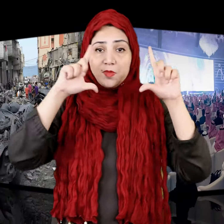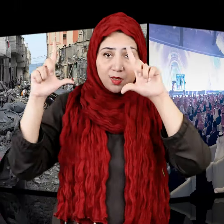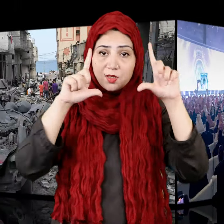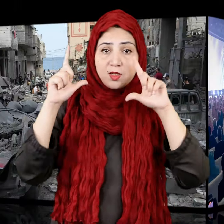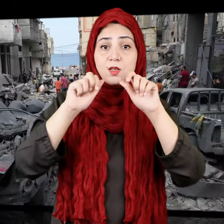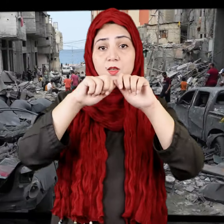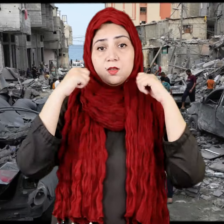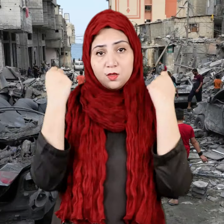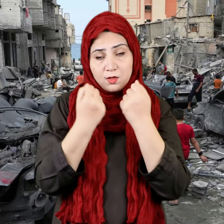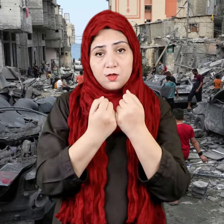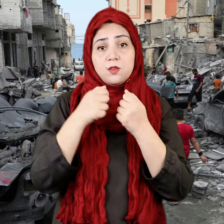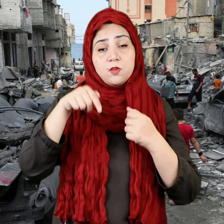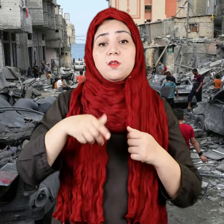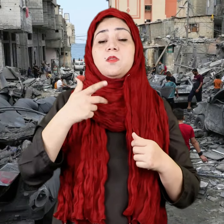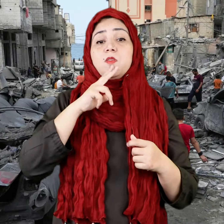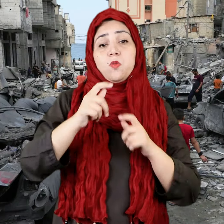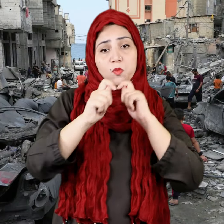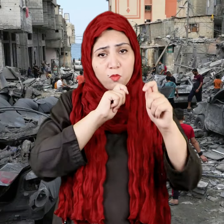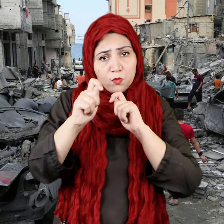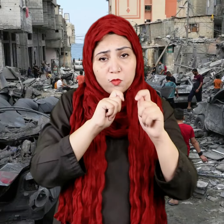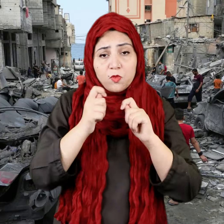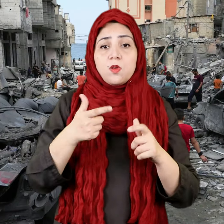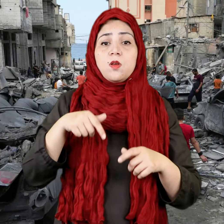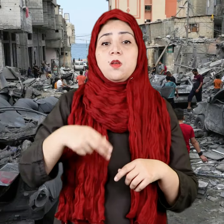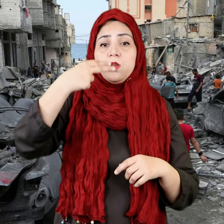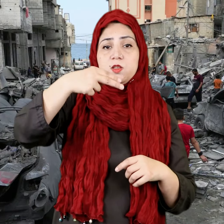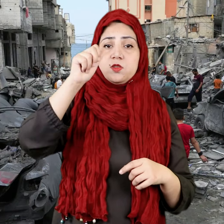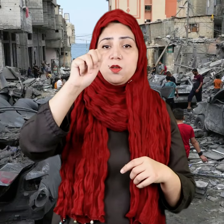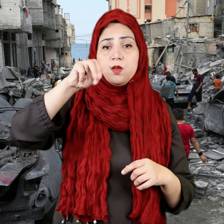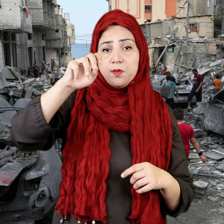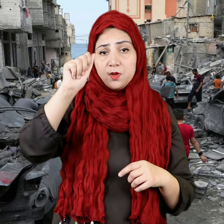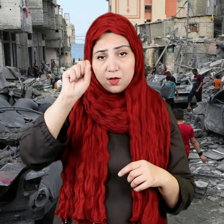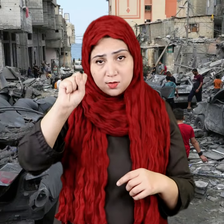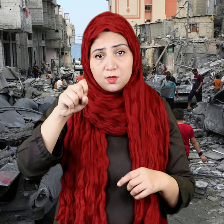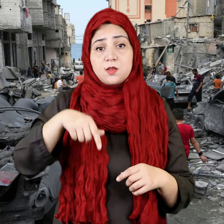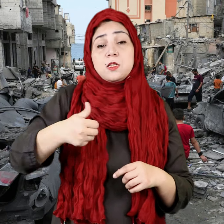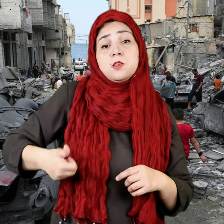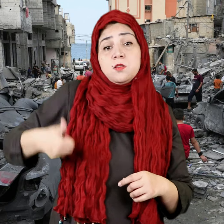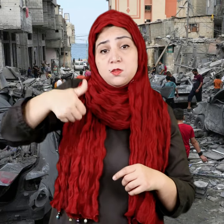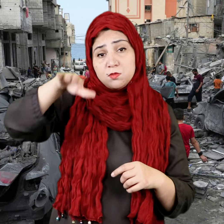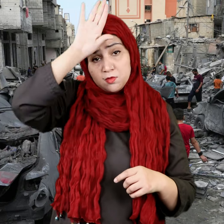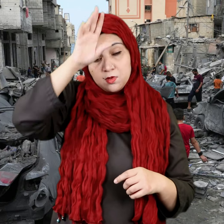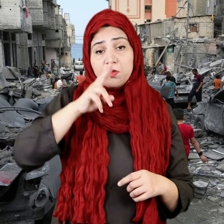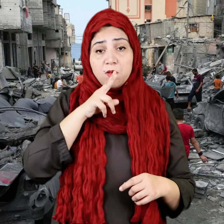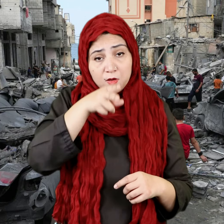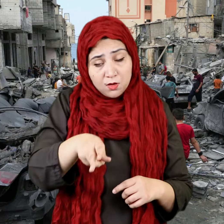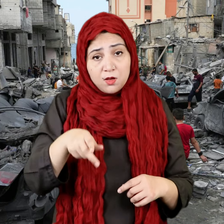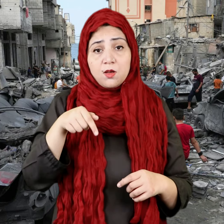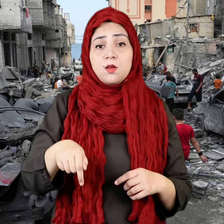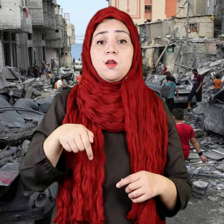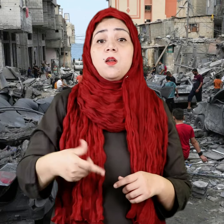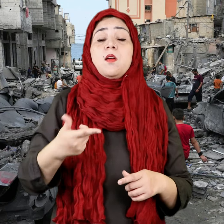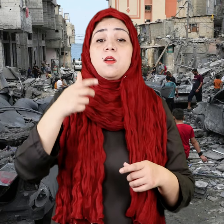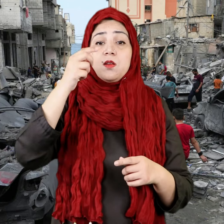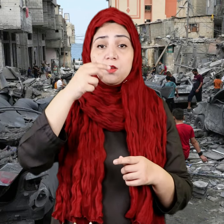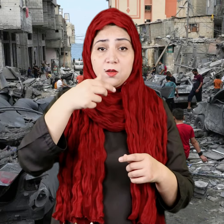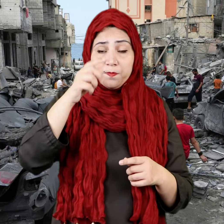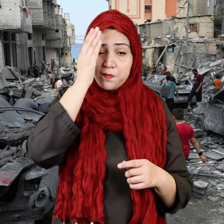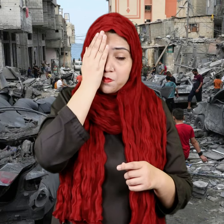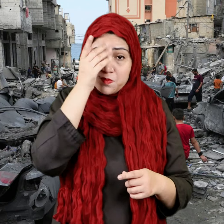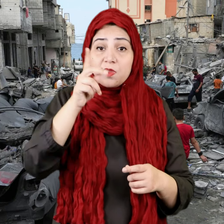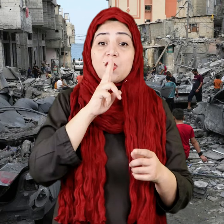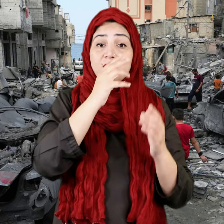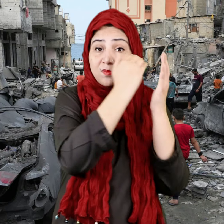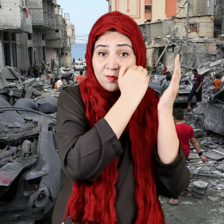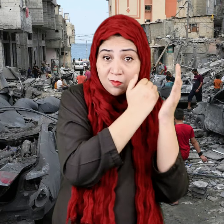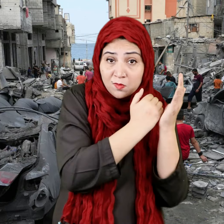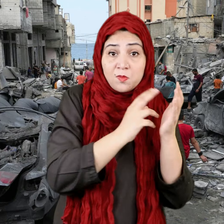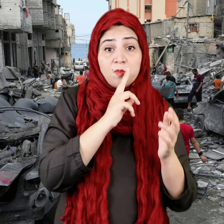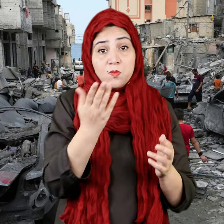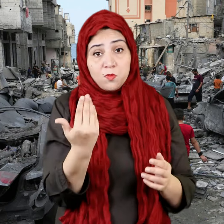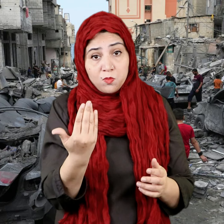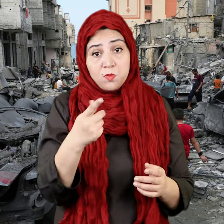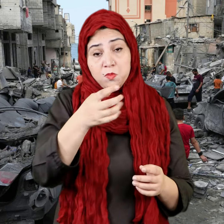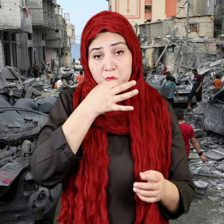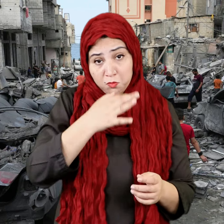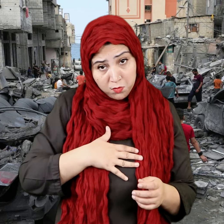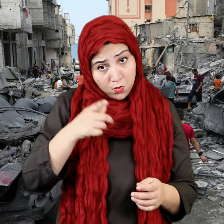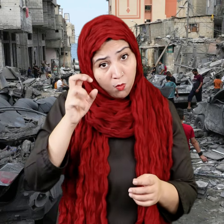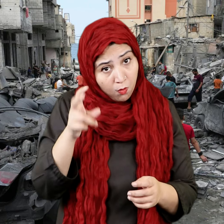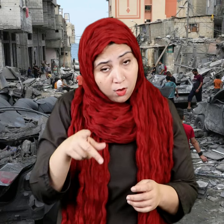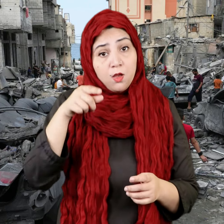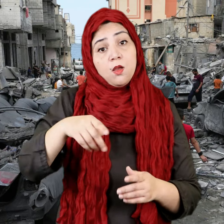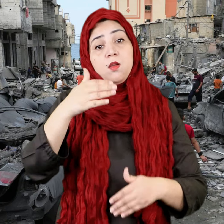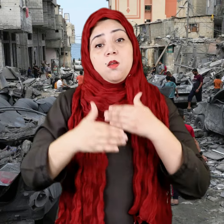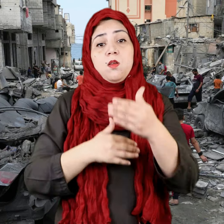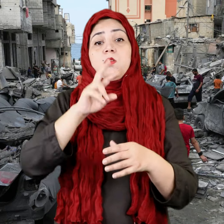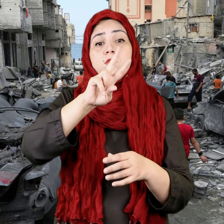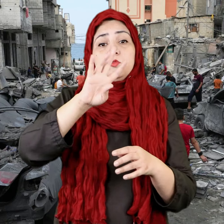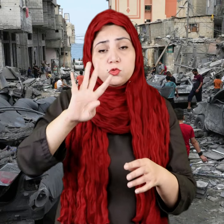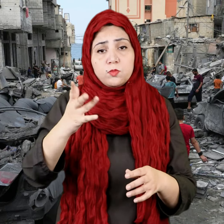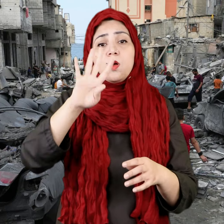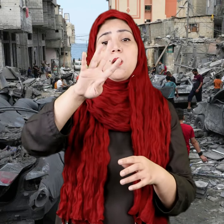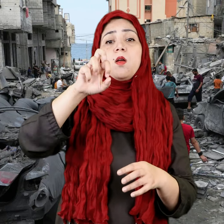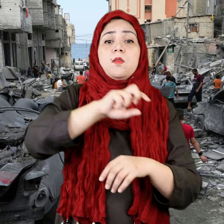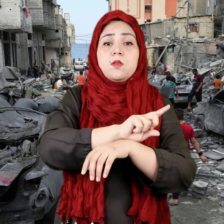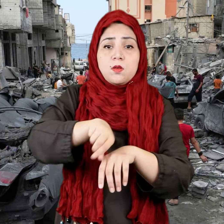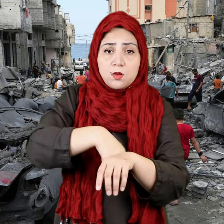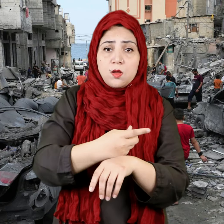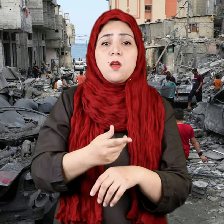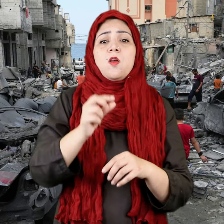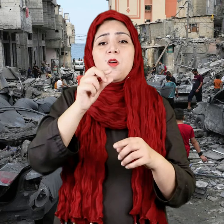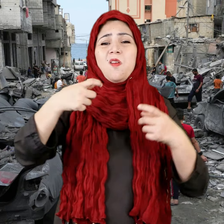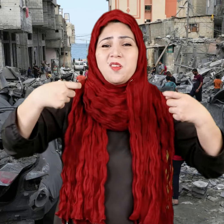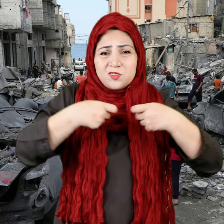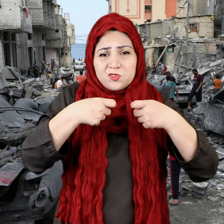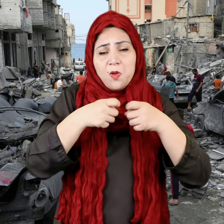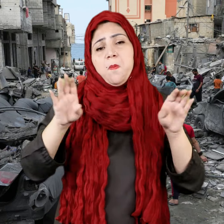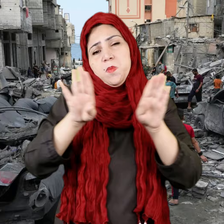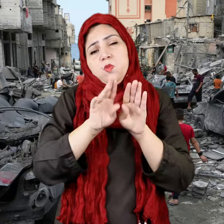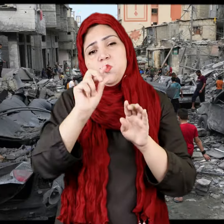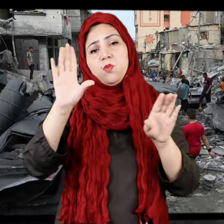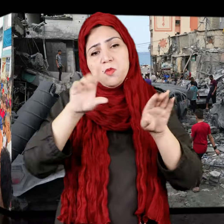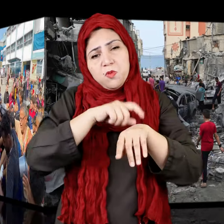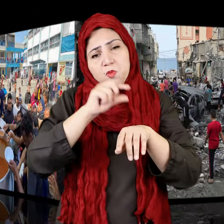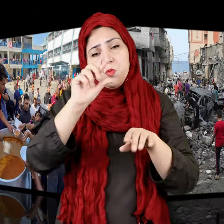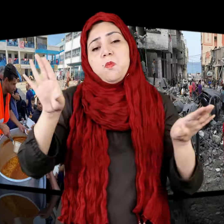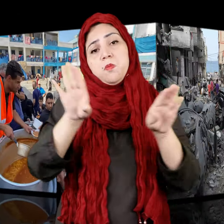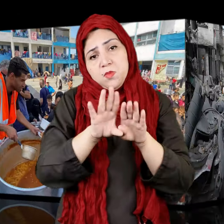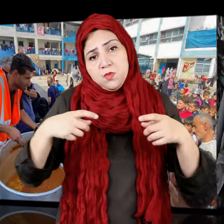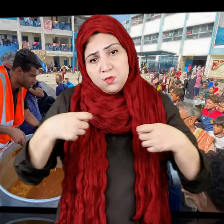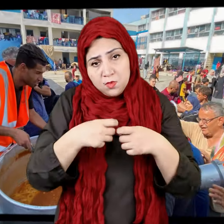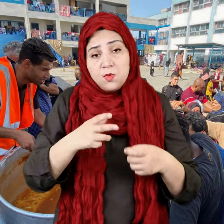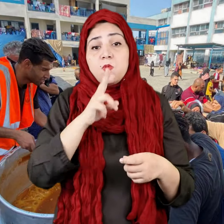In a conversation with a foreign news agency, a senior leader of Hamas stated that if Israel accepts our conditions, a temporary ceasefire could be possible within the next 24 to 48 hours.